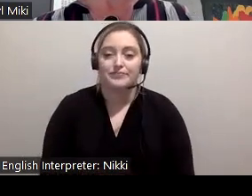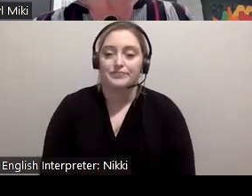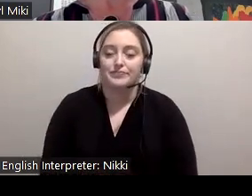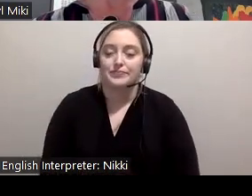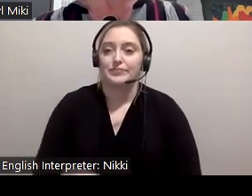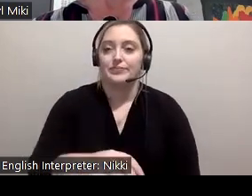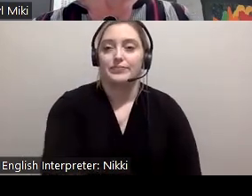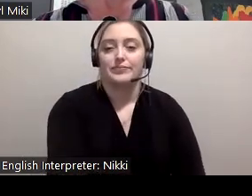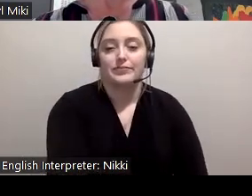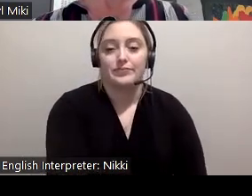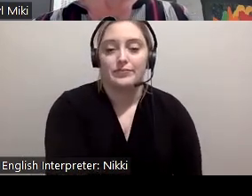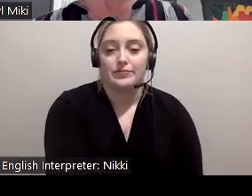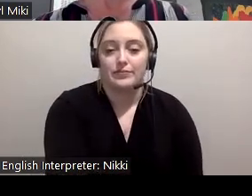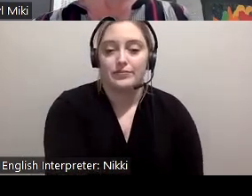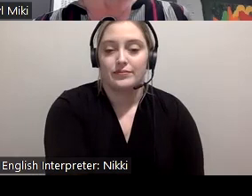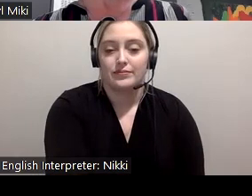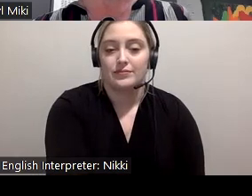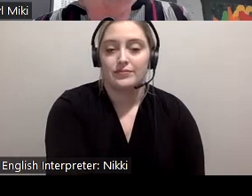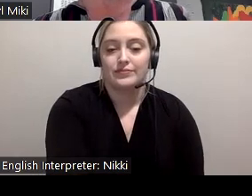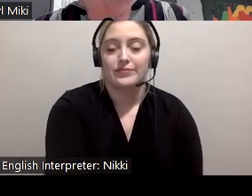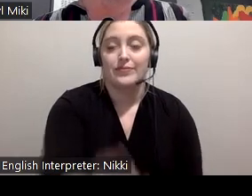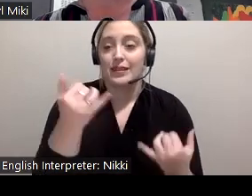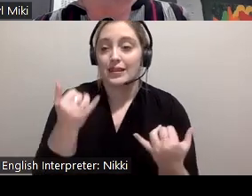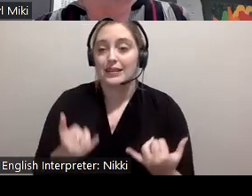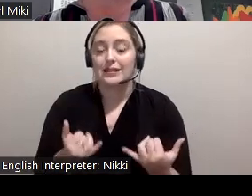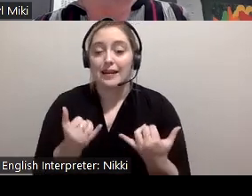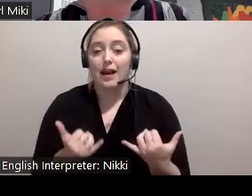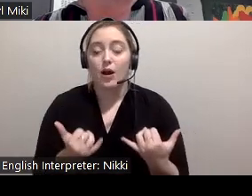And I'm going to